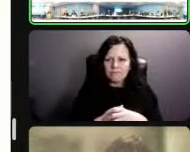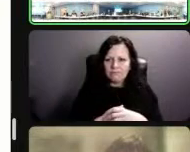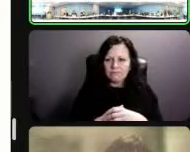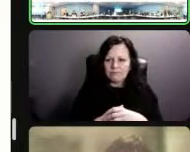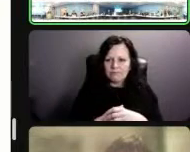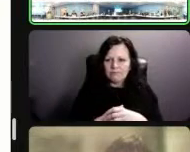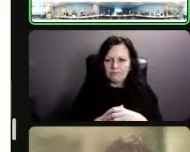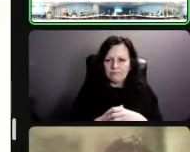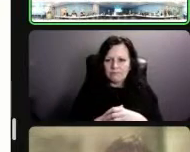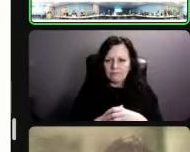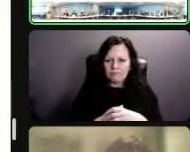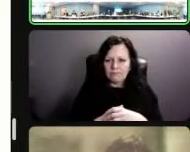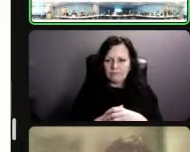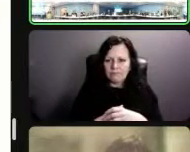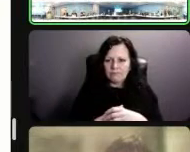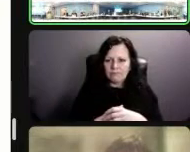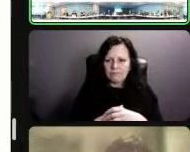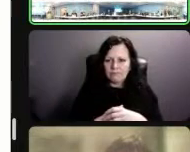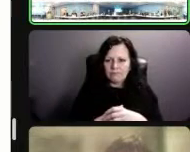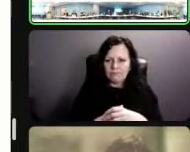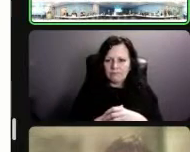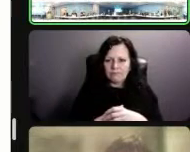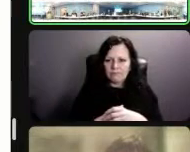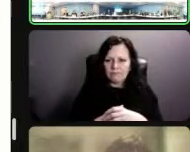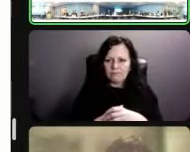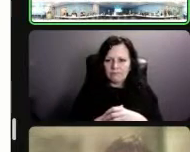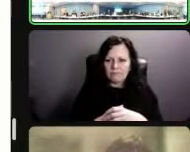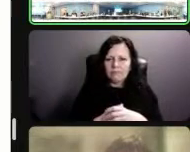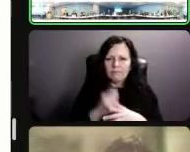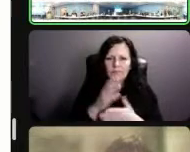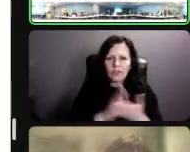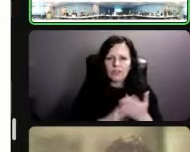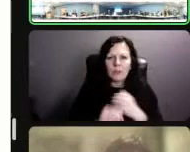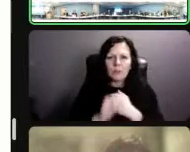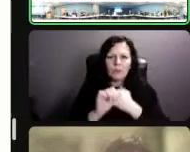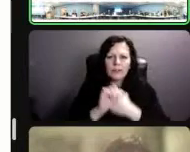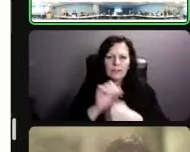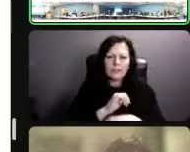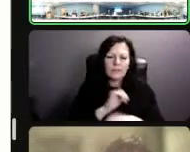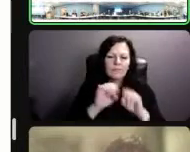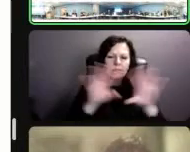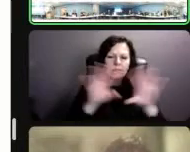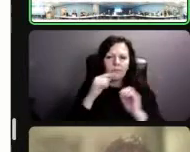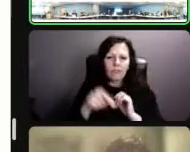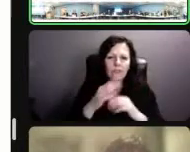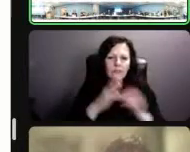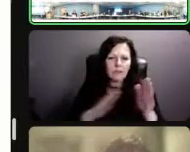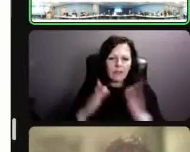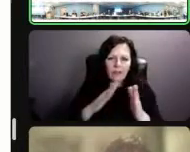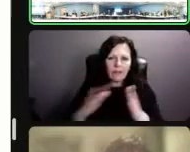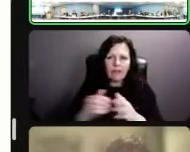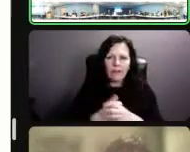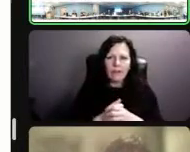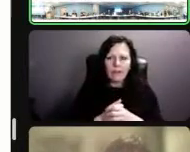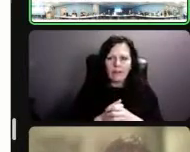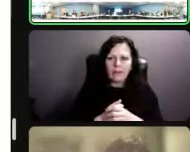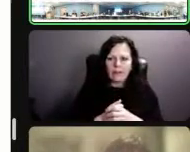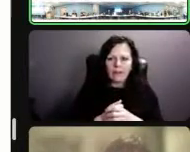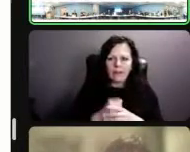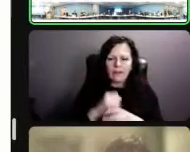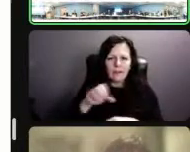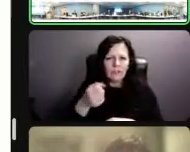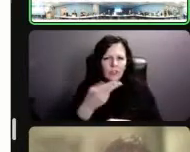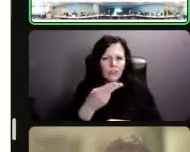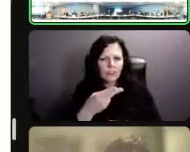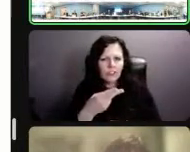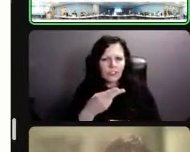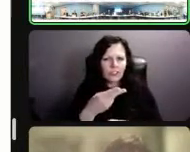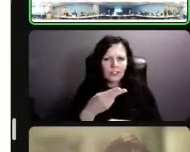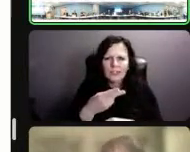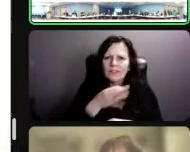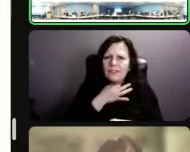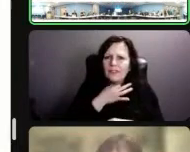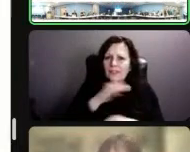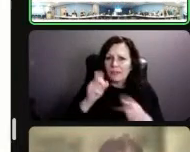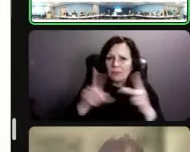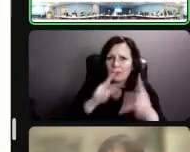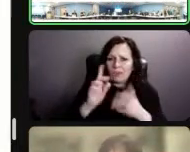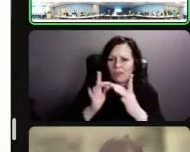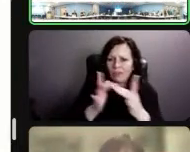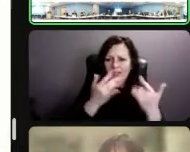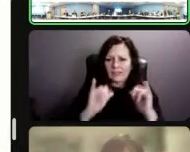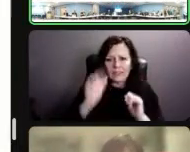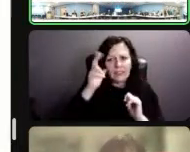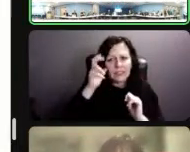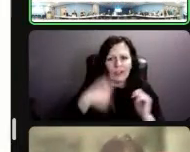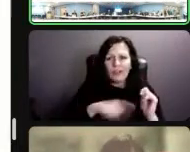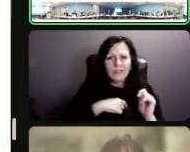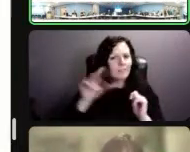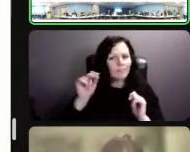THE PATIENT BUNCH OF CHARTS.